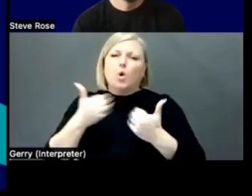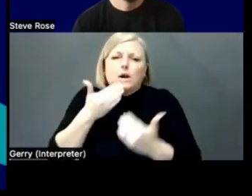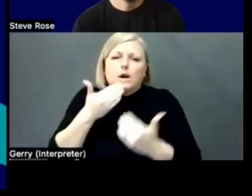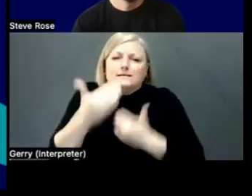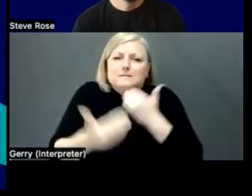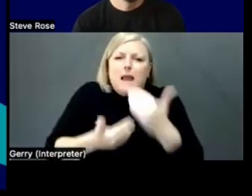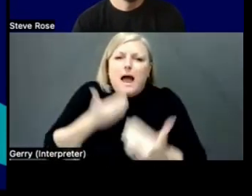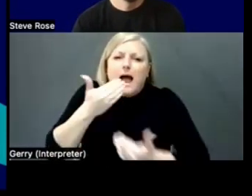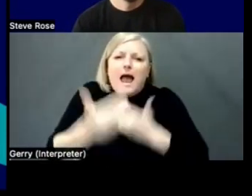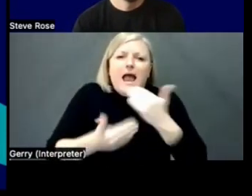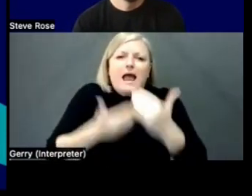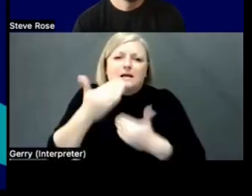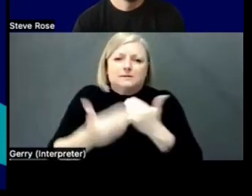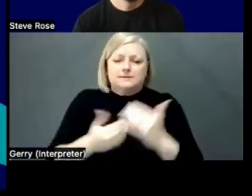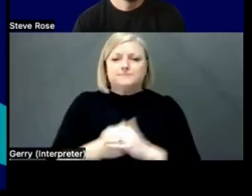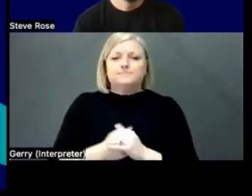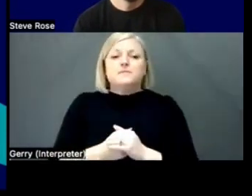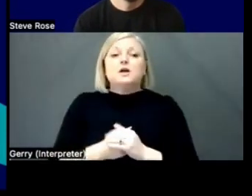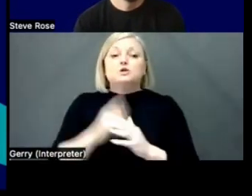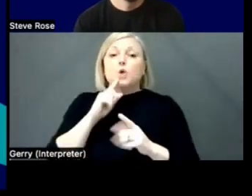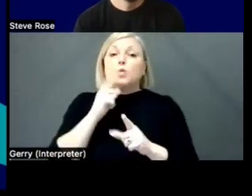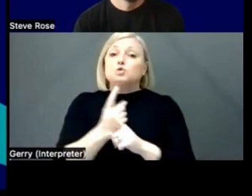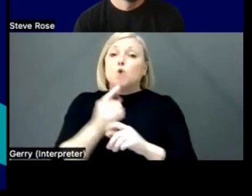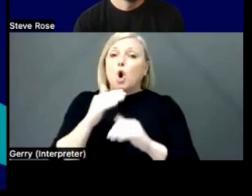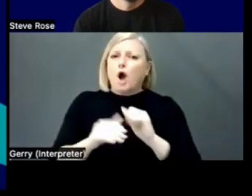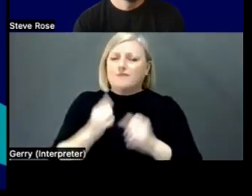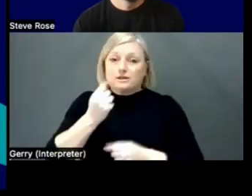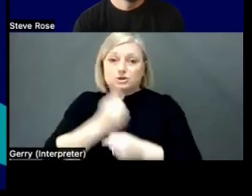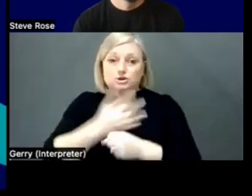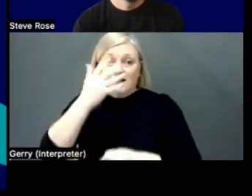'From emerging gestures to tactile sign language.'